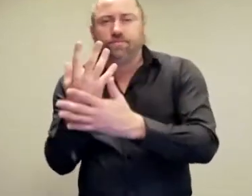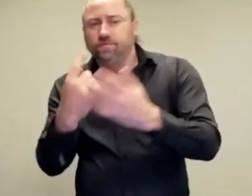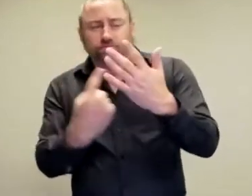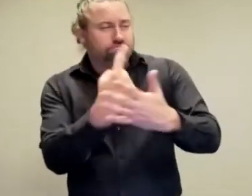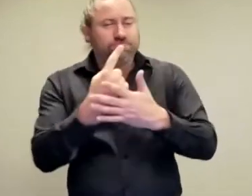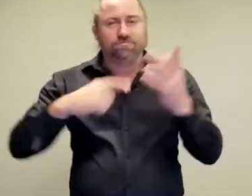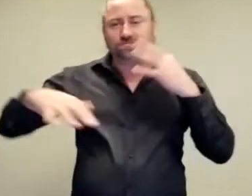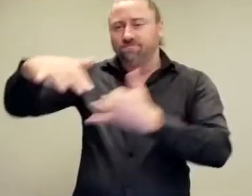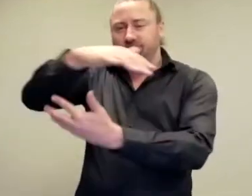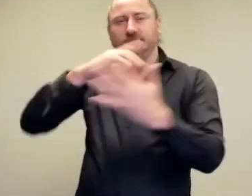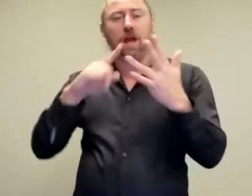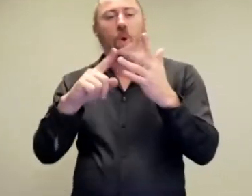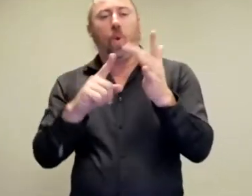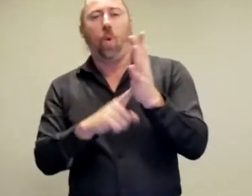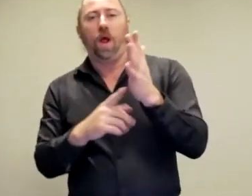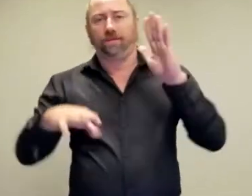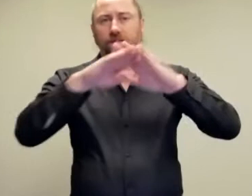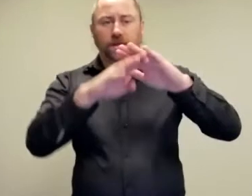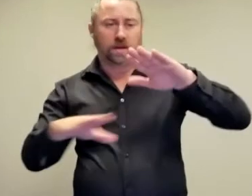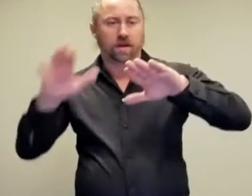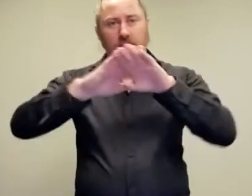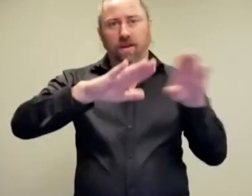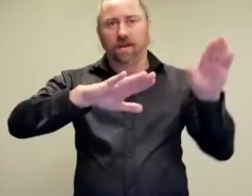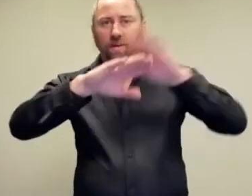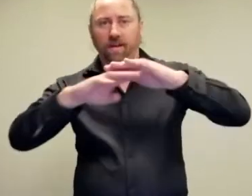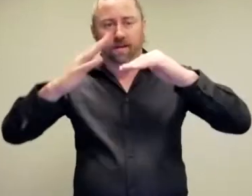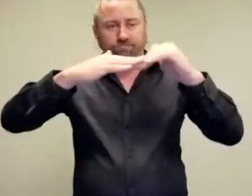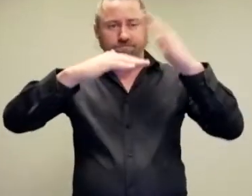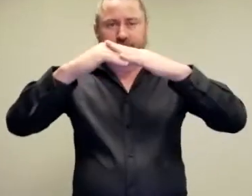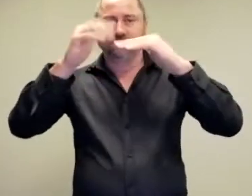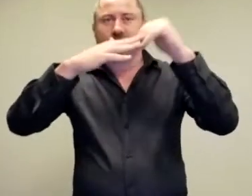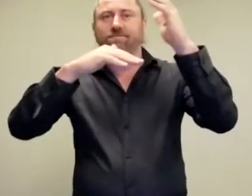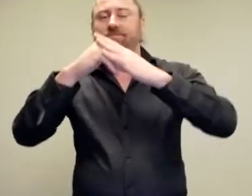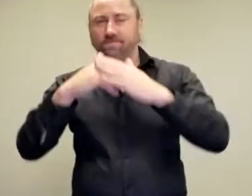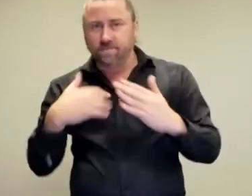Layers of oil paint build up like strata and I interweave forms by looking for